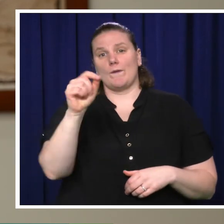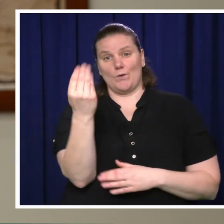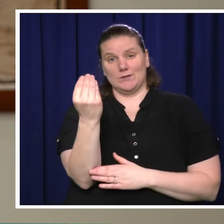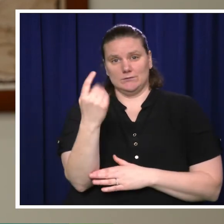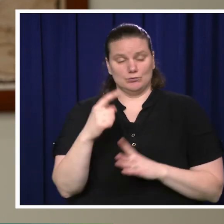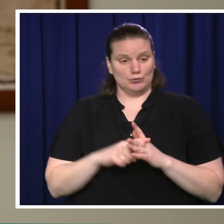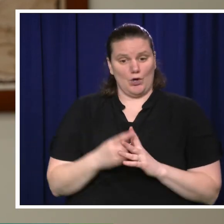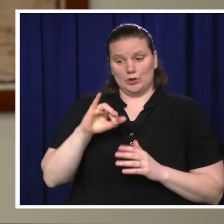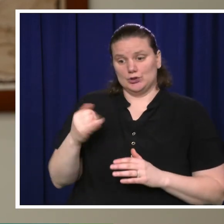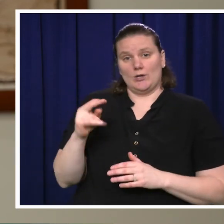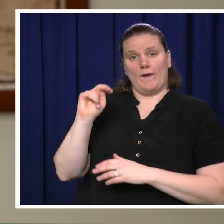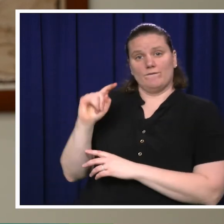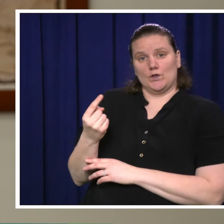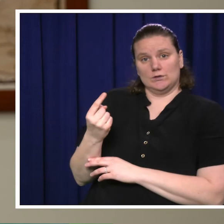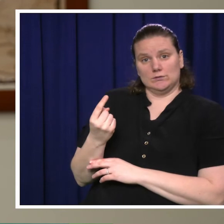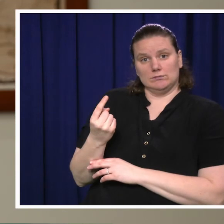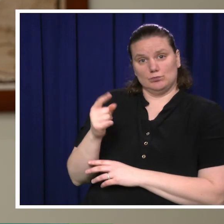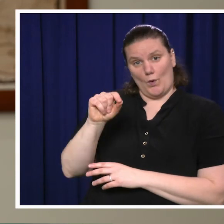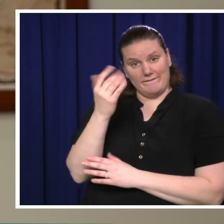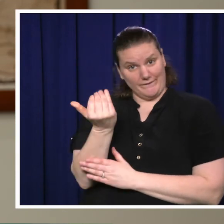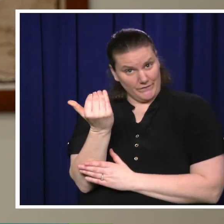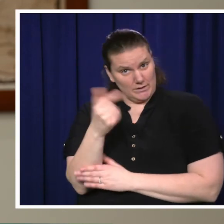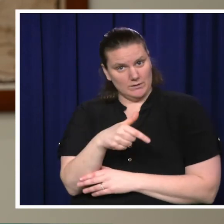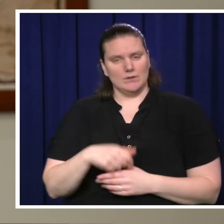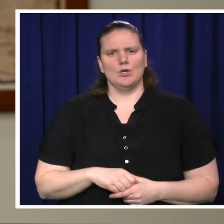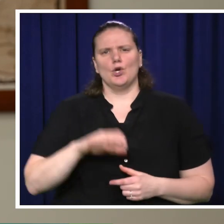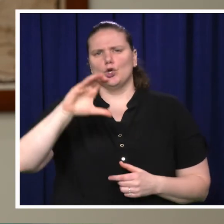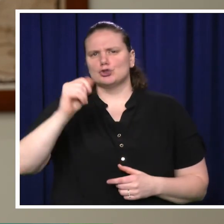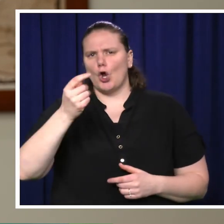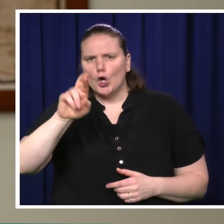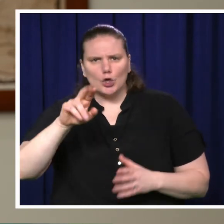November of 2014, and it went into effect January 1st of 2015.